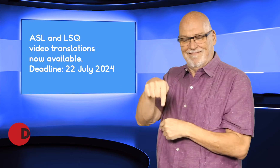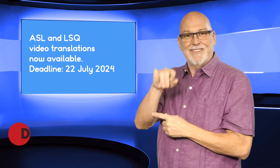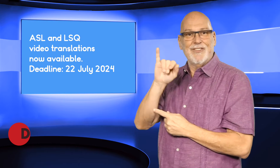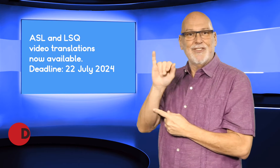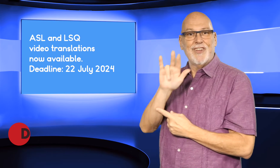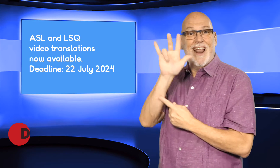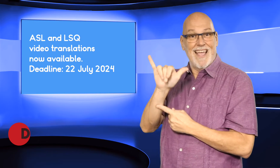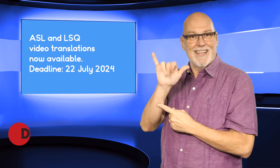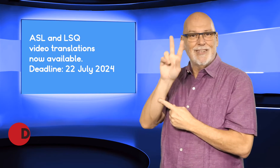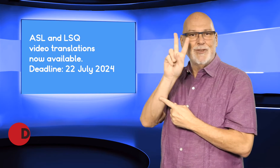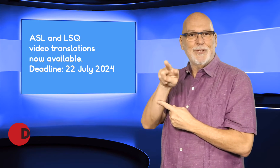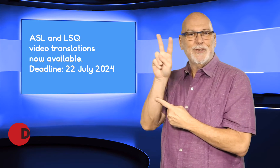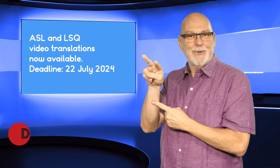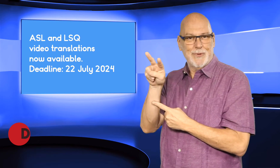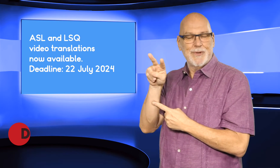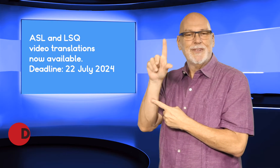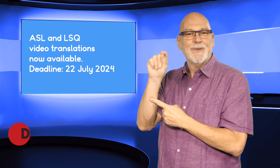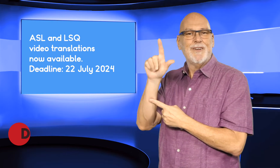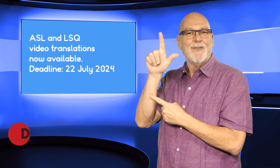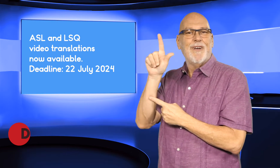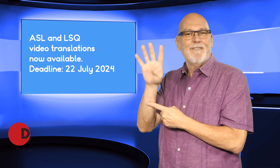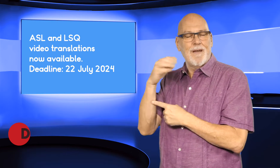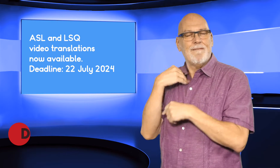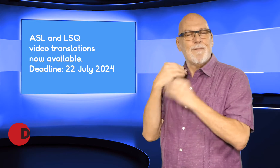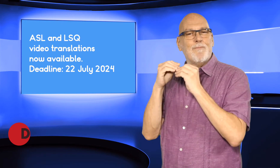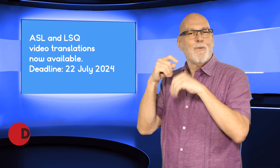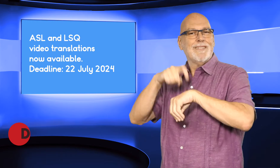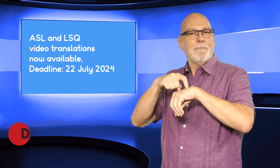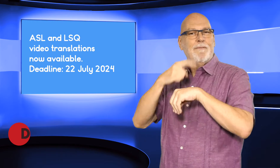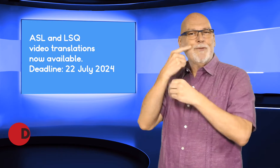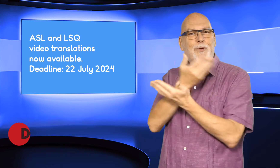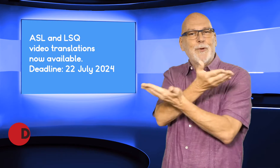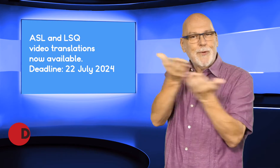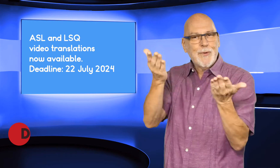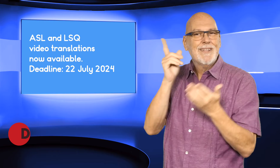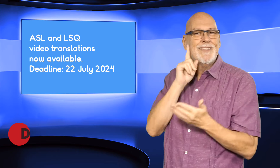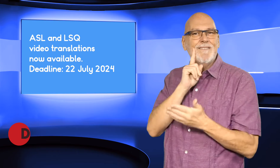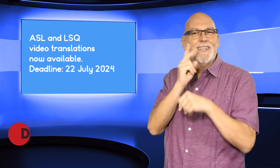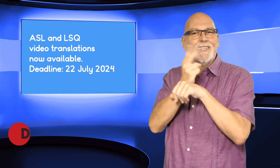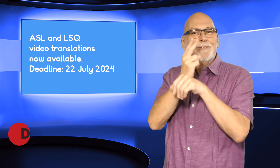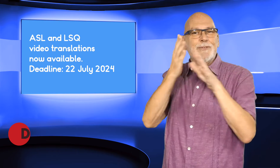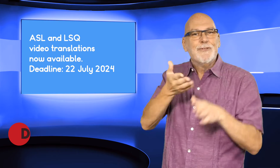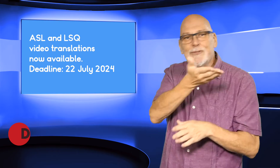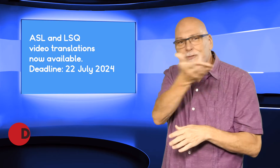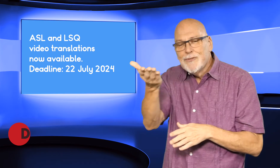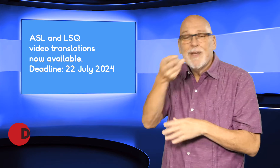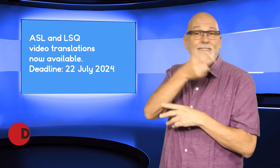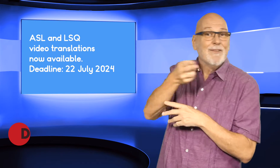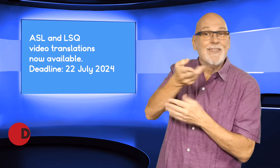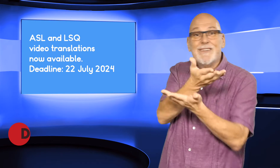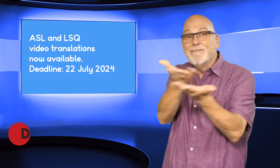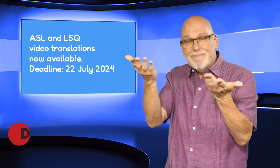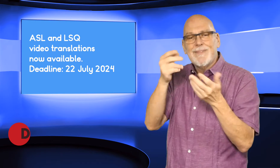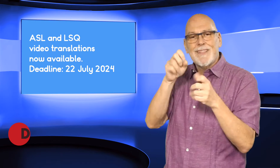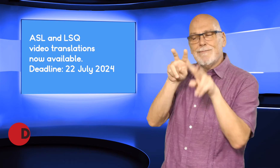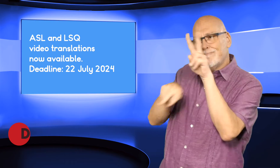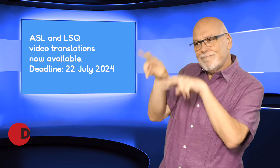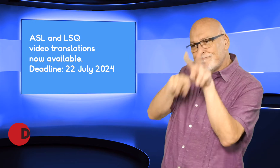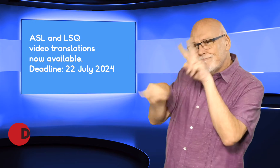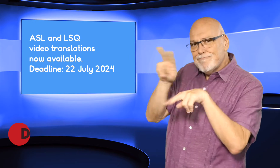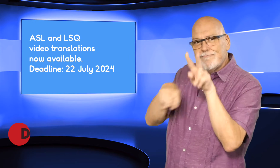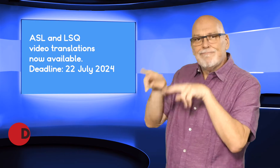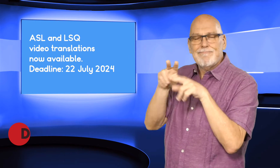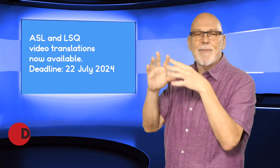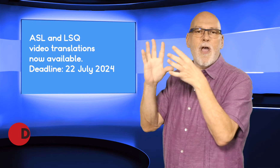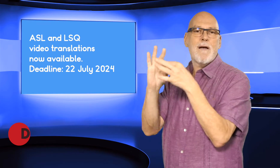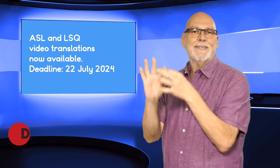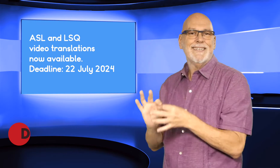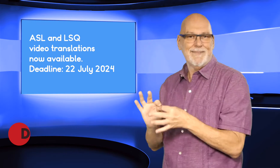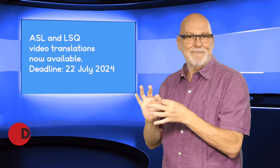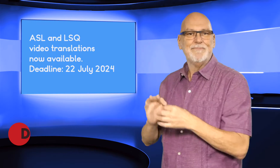from Deaf consumers is now July 22, 2024.